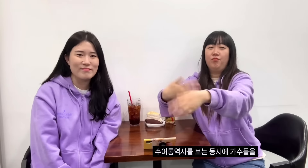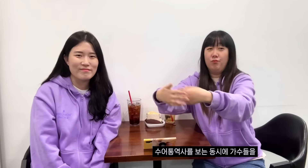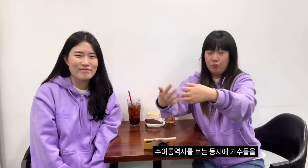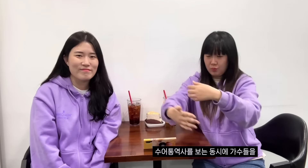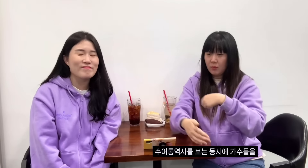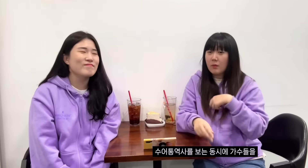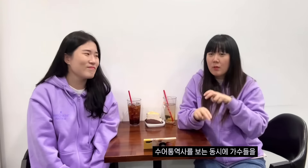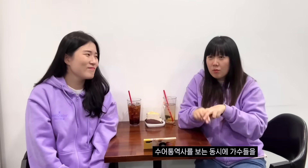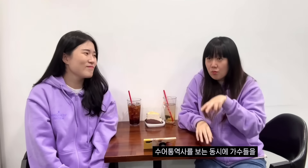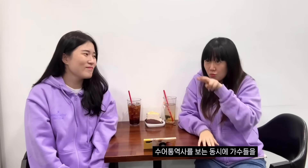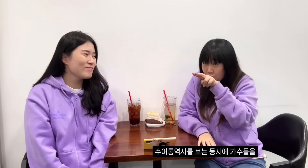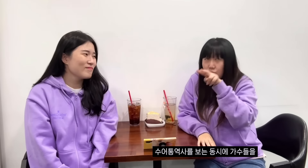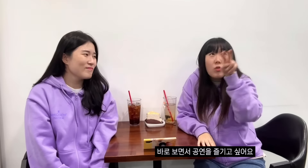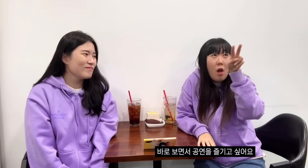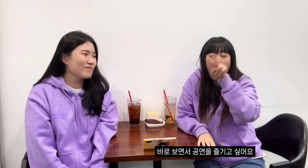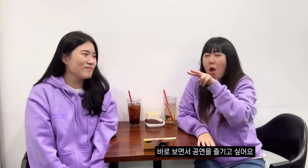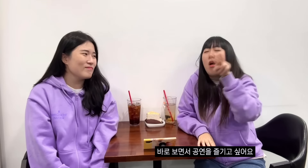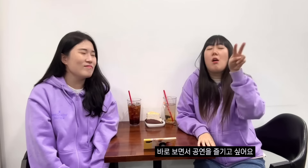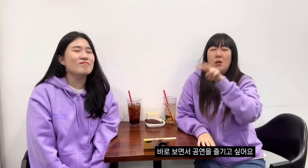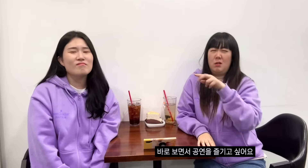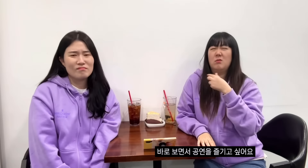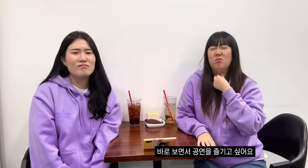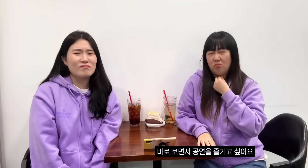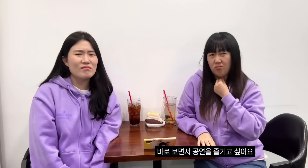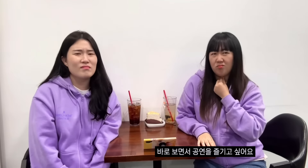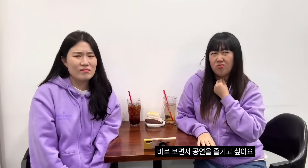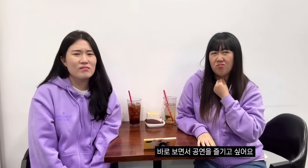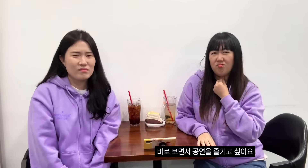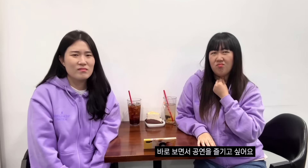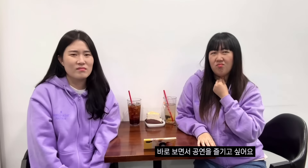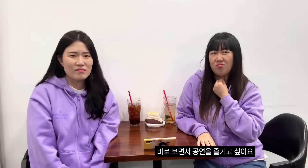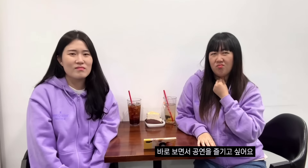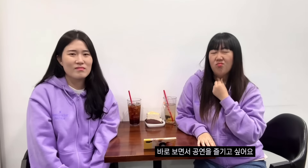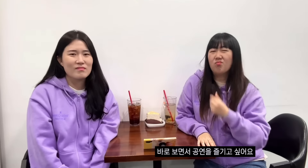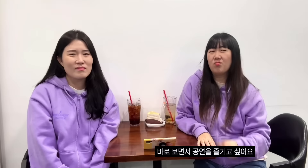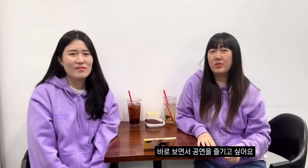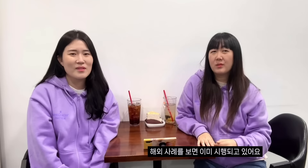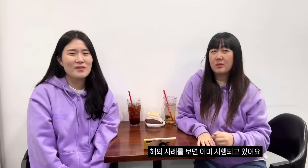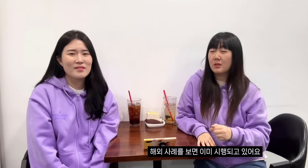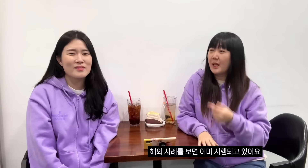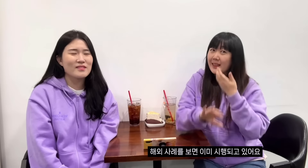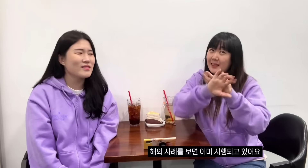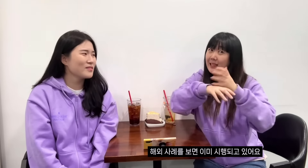I want to enjoy the performance while watching the sign language interpreter and watching the singers right away